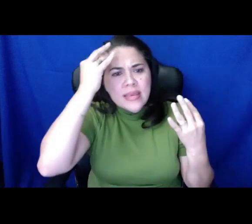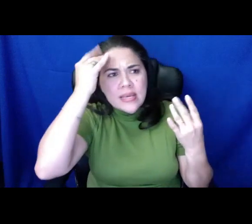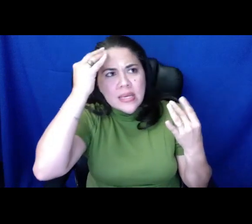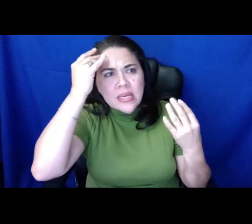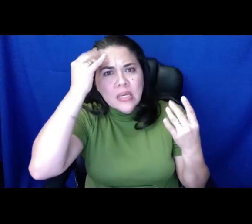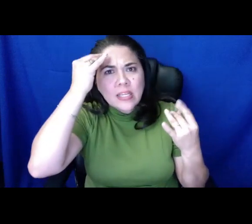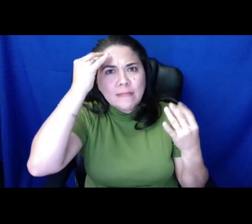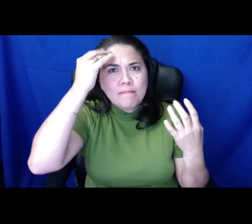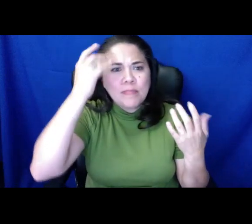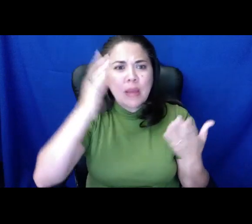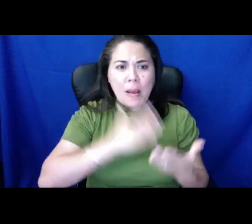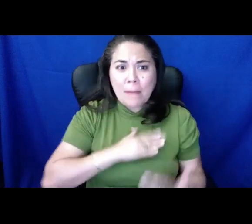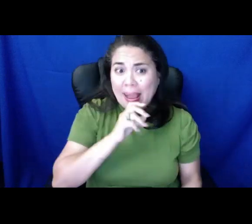Viktoria Valenzuela: age and aging.